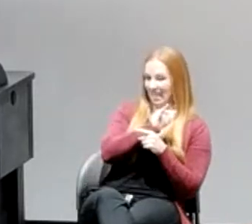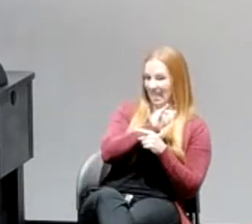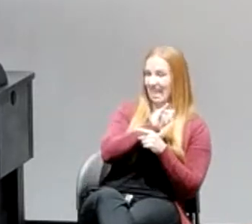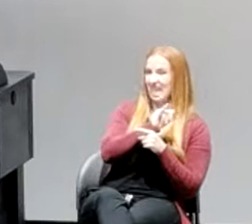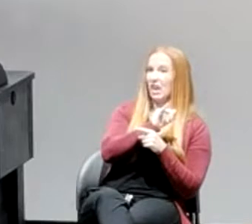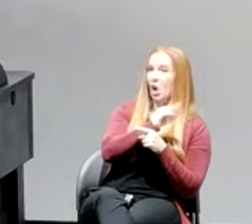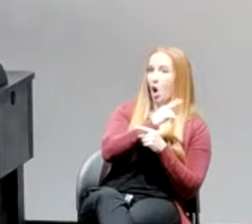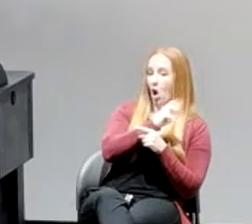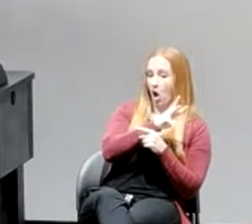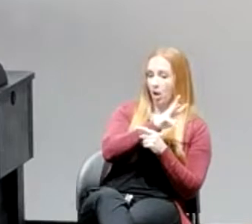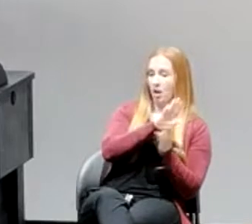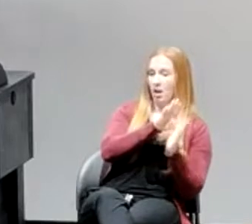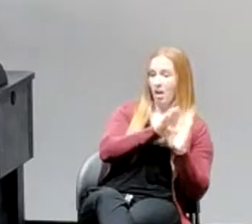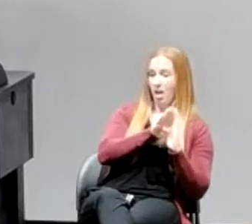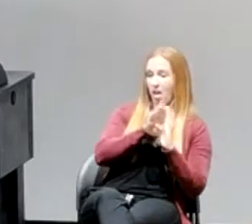He said one way to look at it is considering